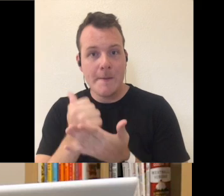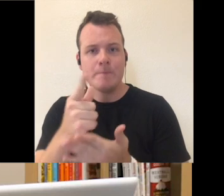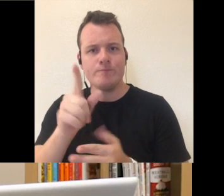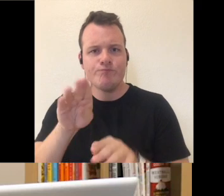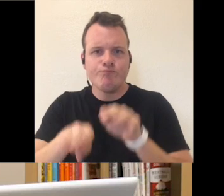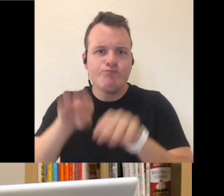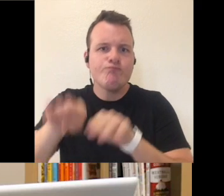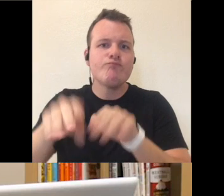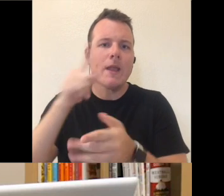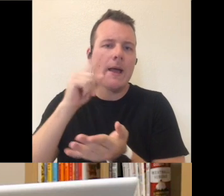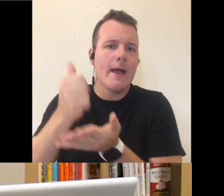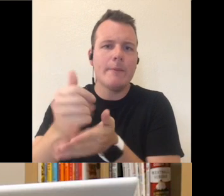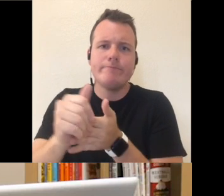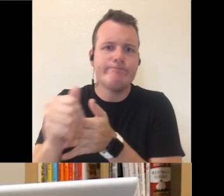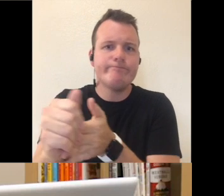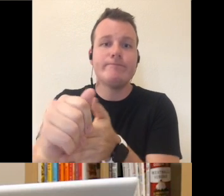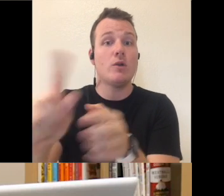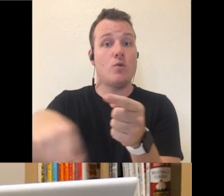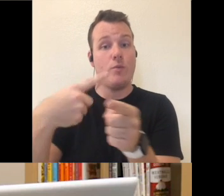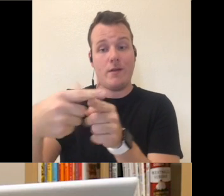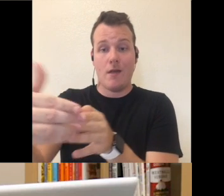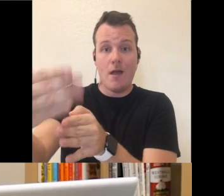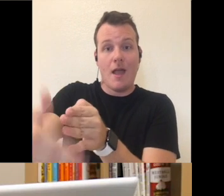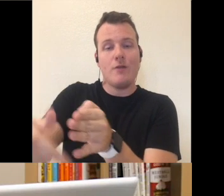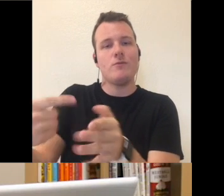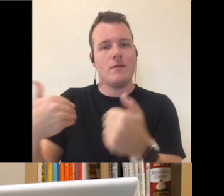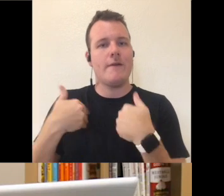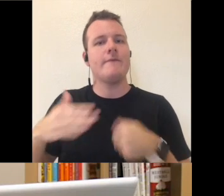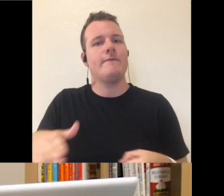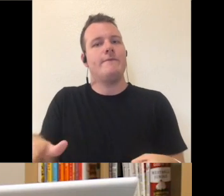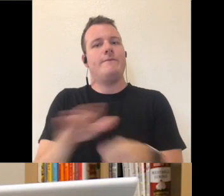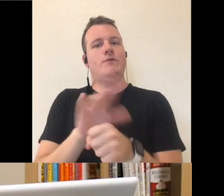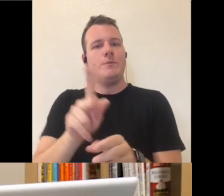the end of it, you're gonna have a full professional financial forecast that's